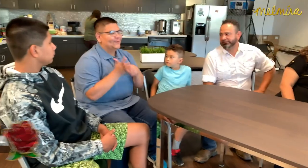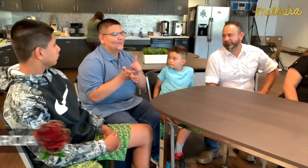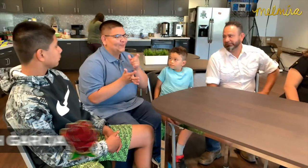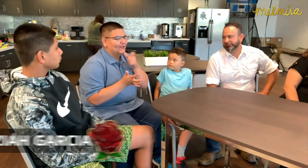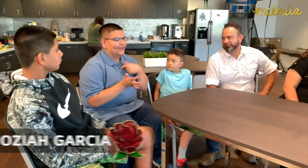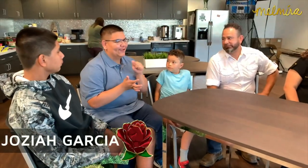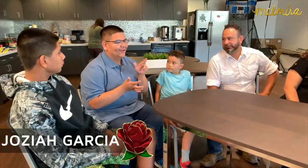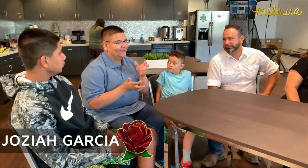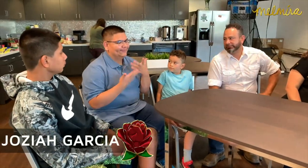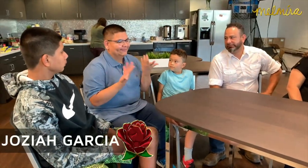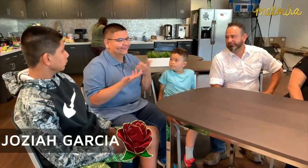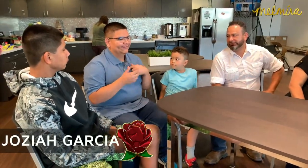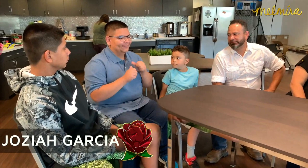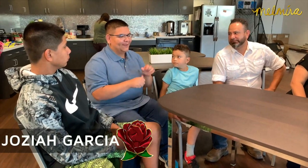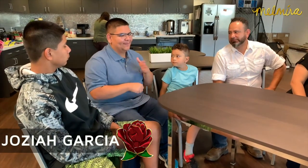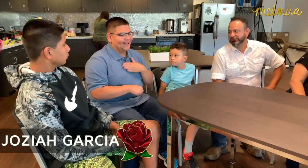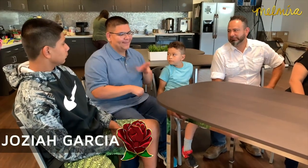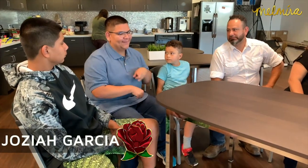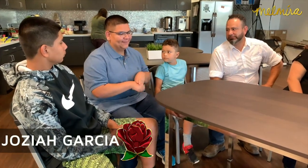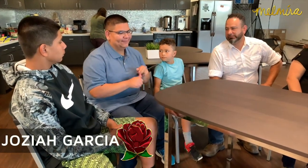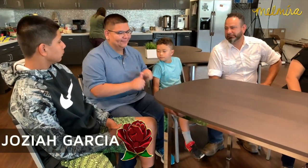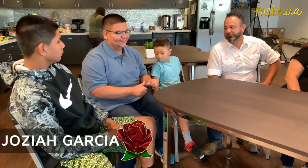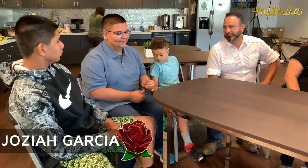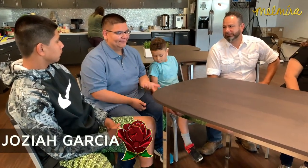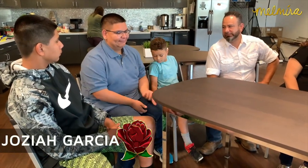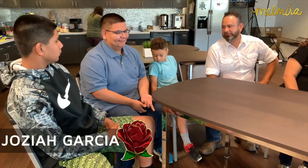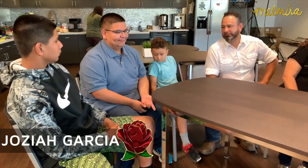We had to show who we are, so I acted naturally.